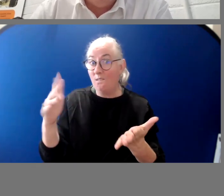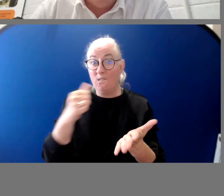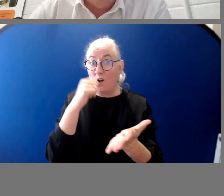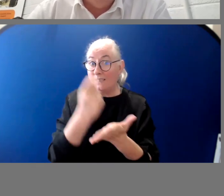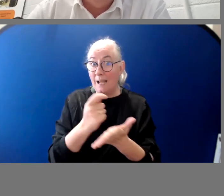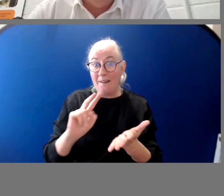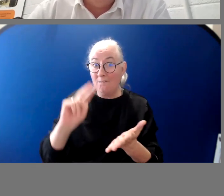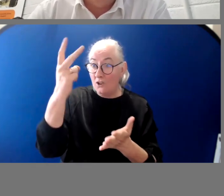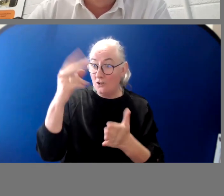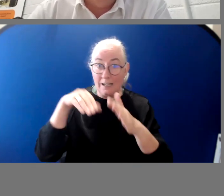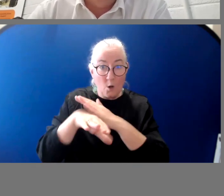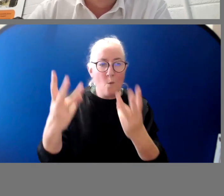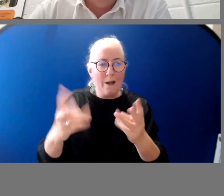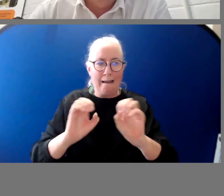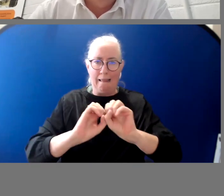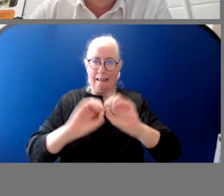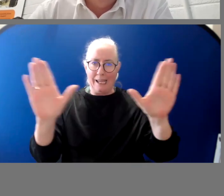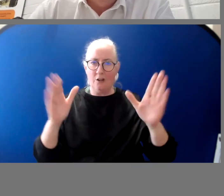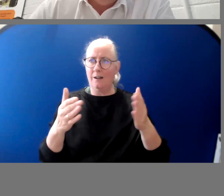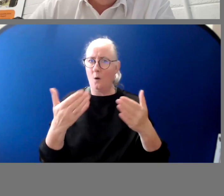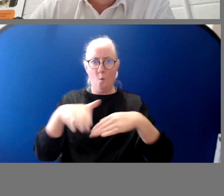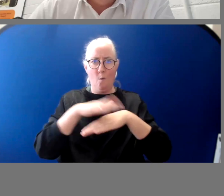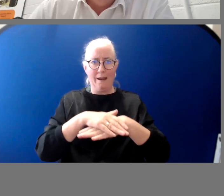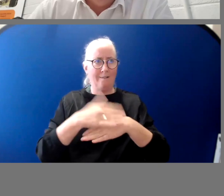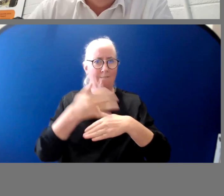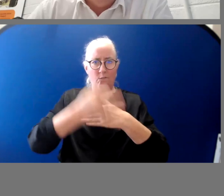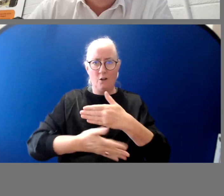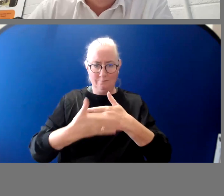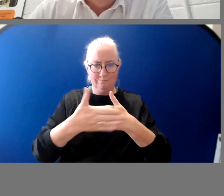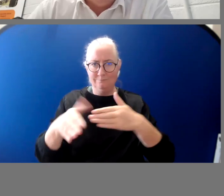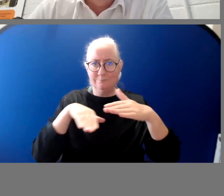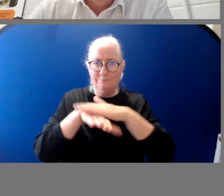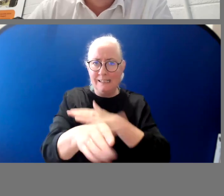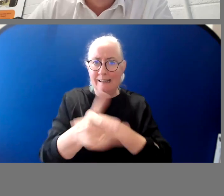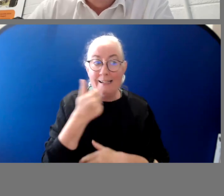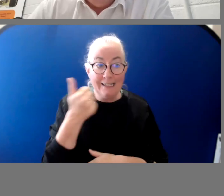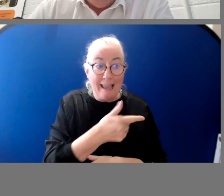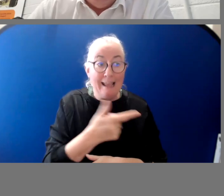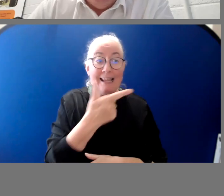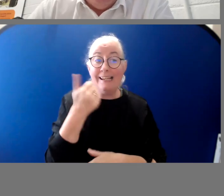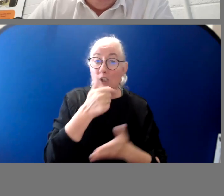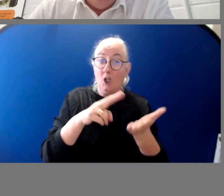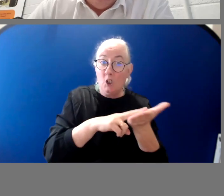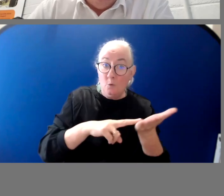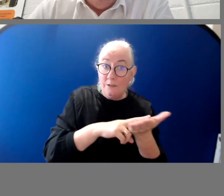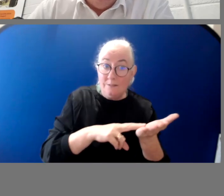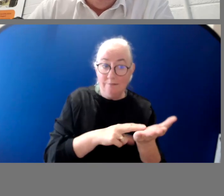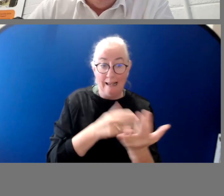make it easy and clear for them to find where the main entrance is and easy to use and access so we